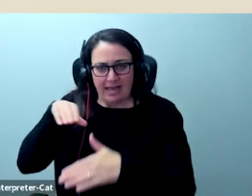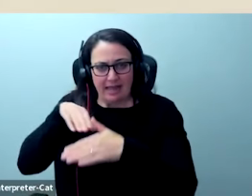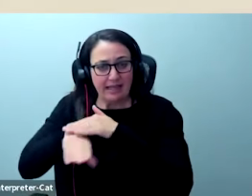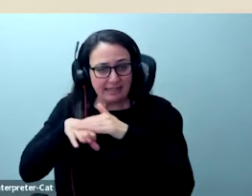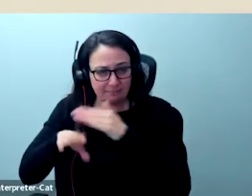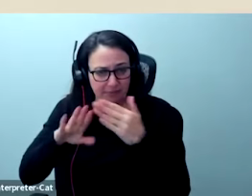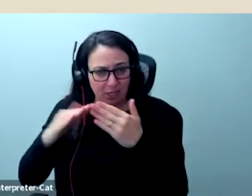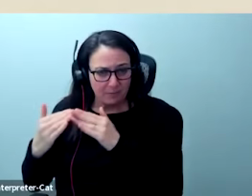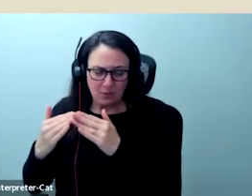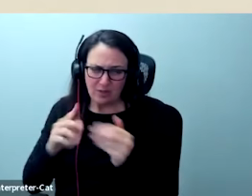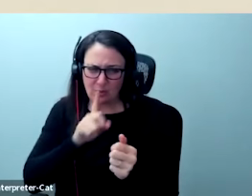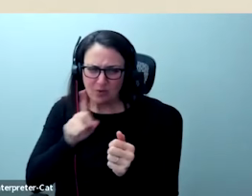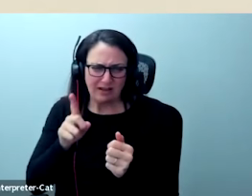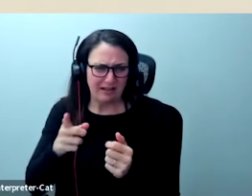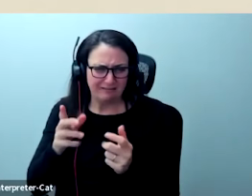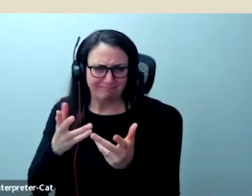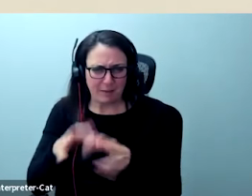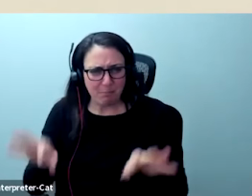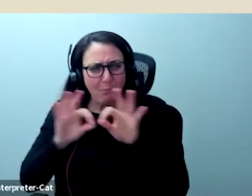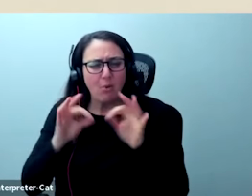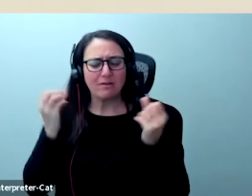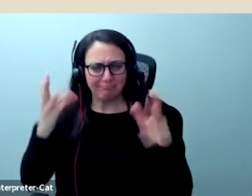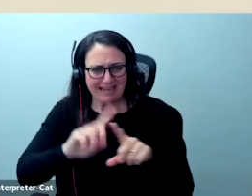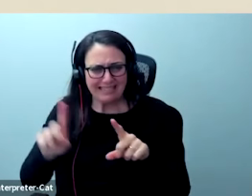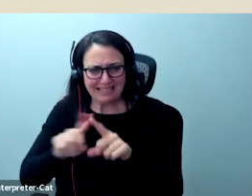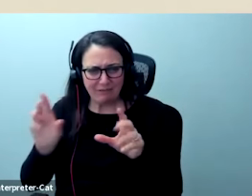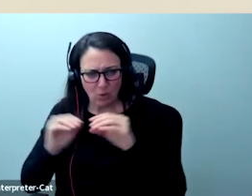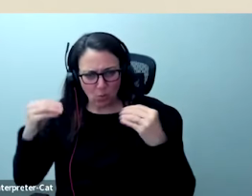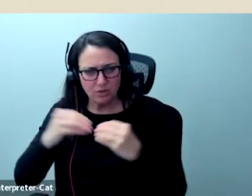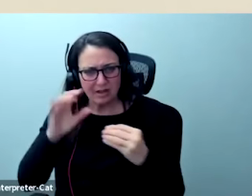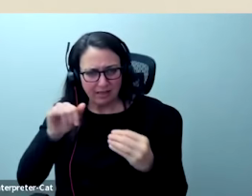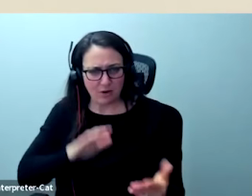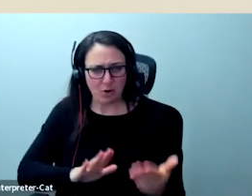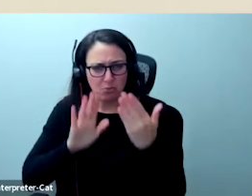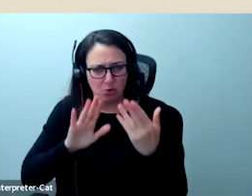There are so many different organizations that are approaching problem solving in a different way.